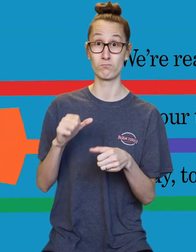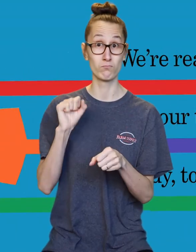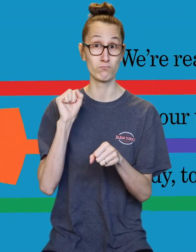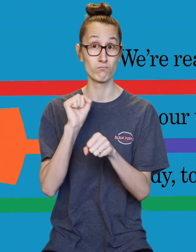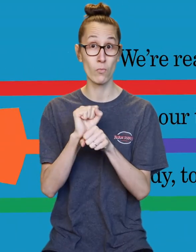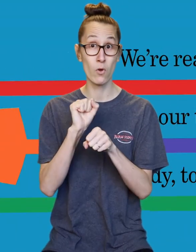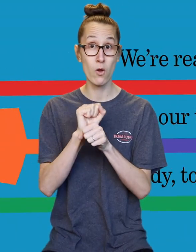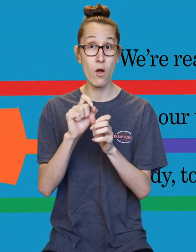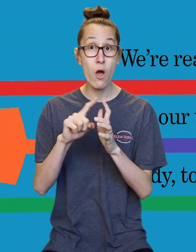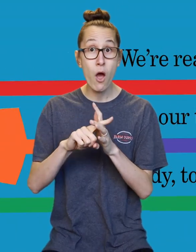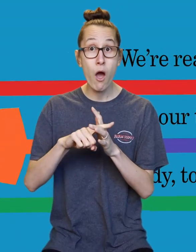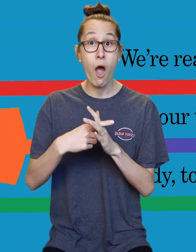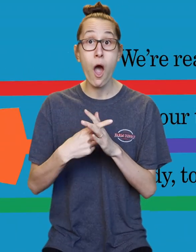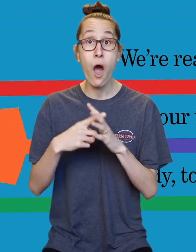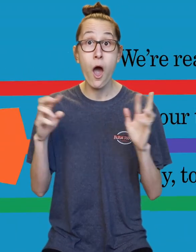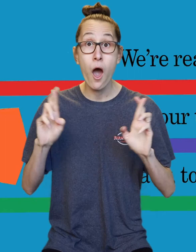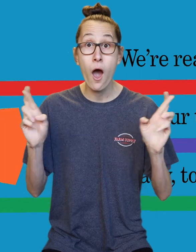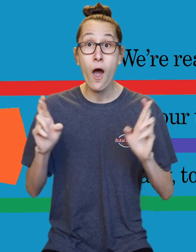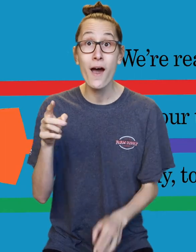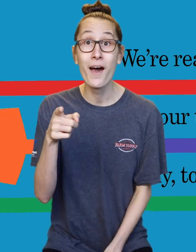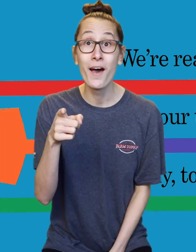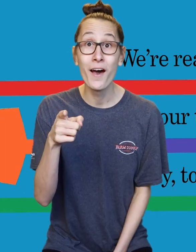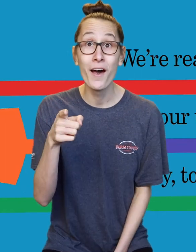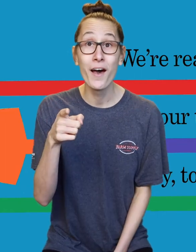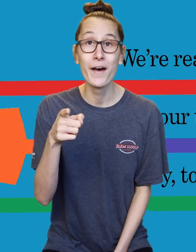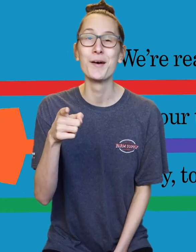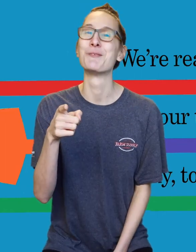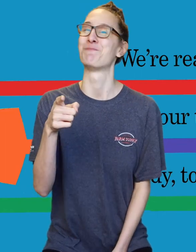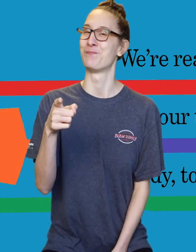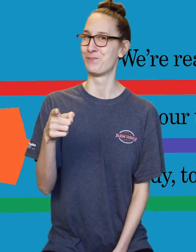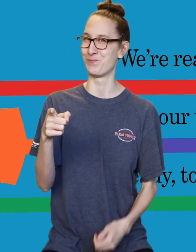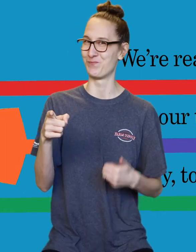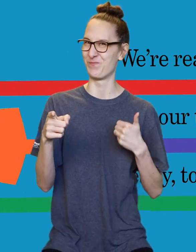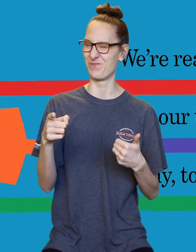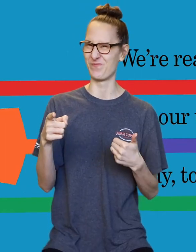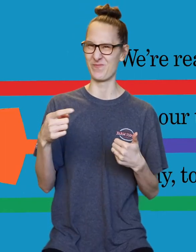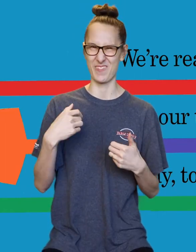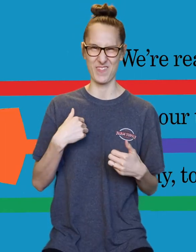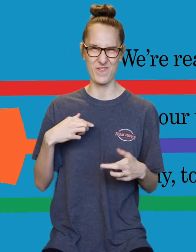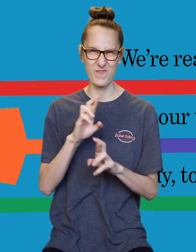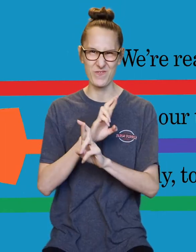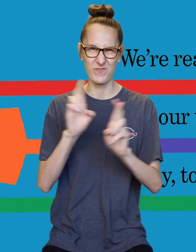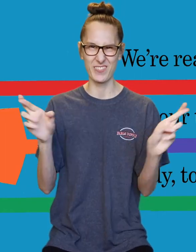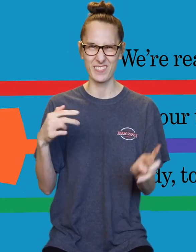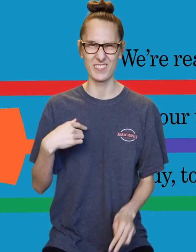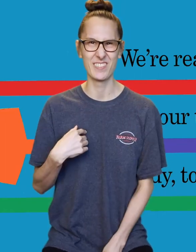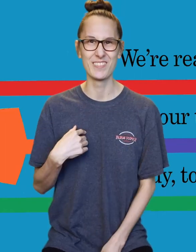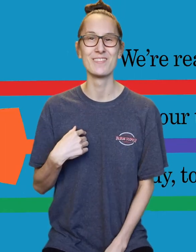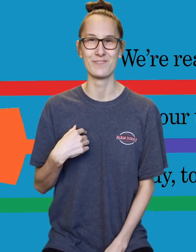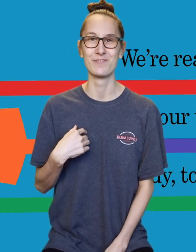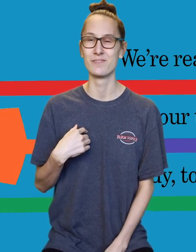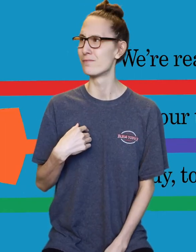Are you ready to start work? I'm ready